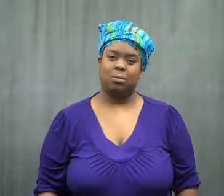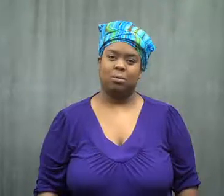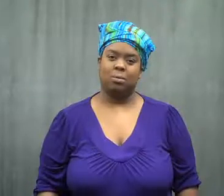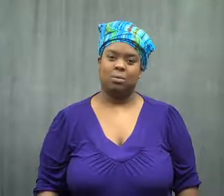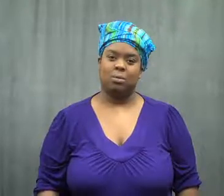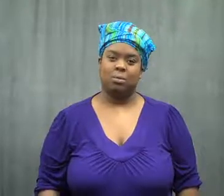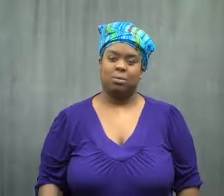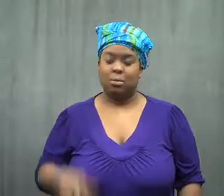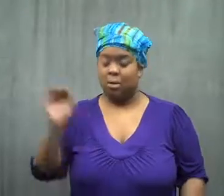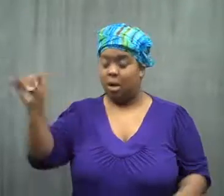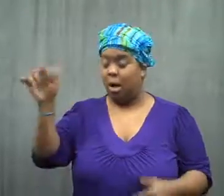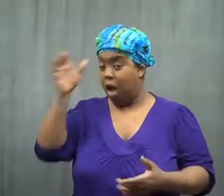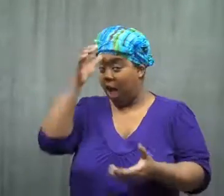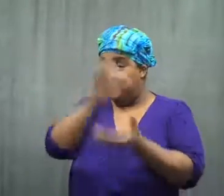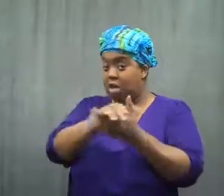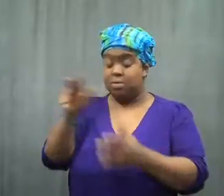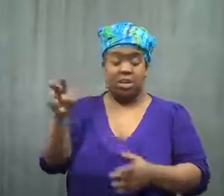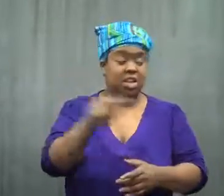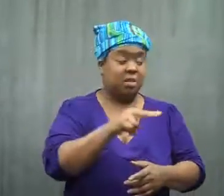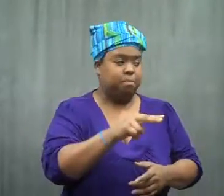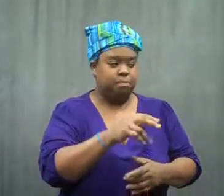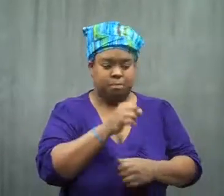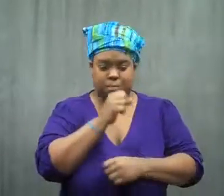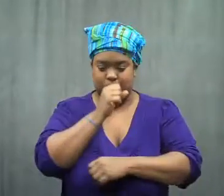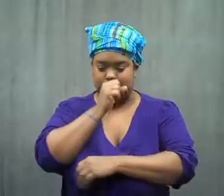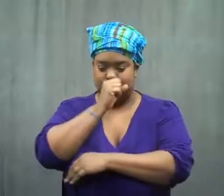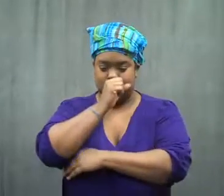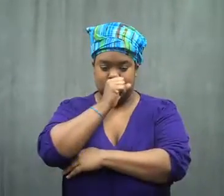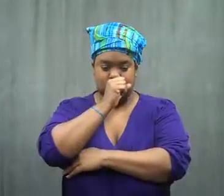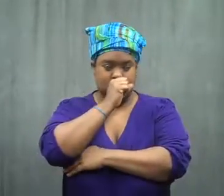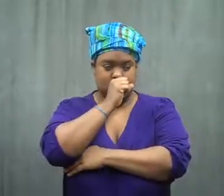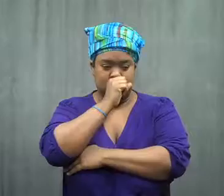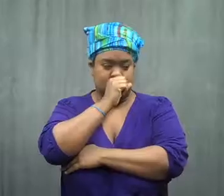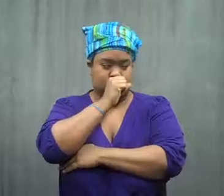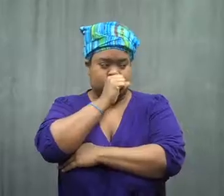Her husband tried to keep from laughing.